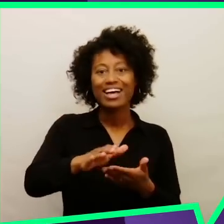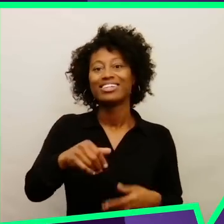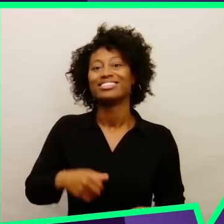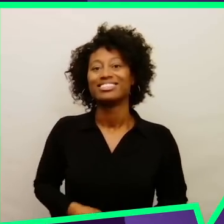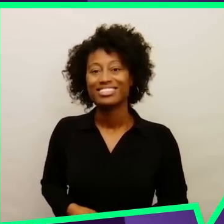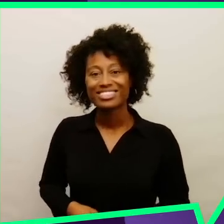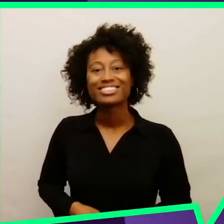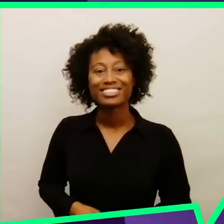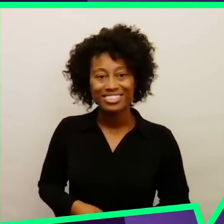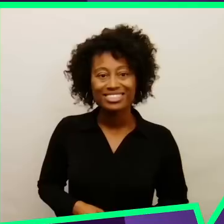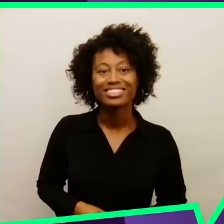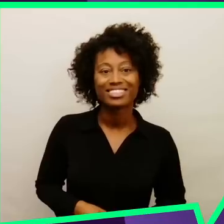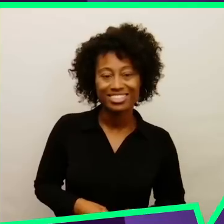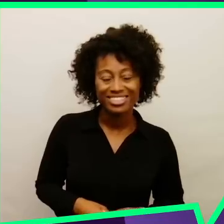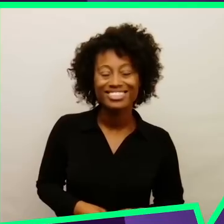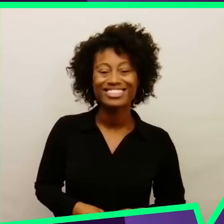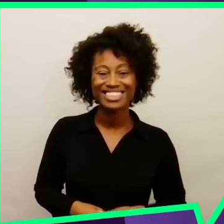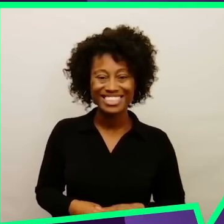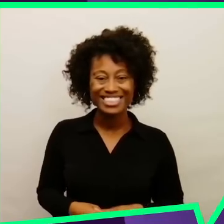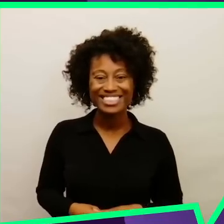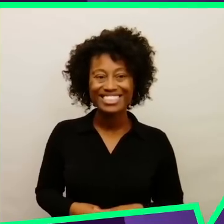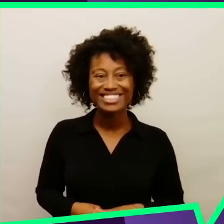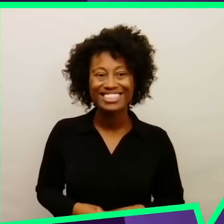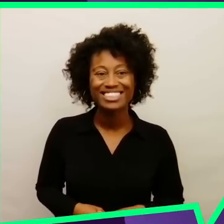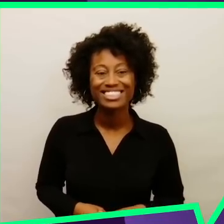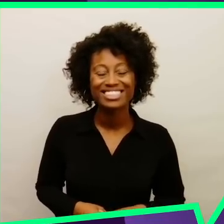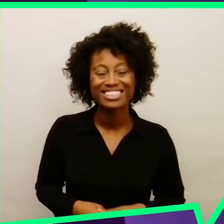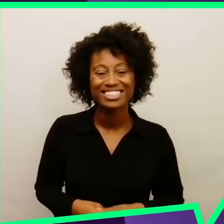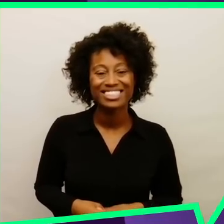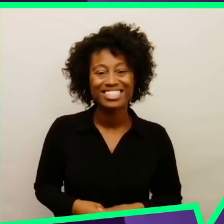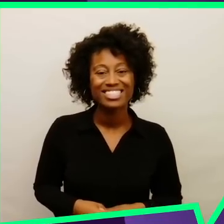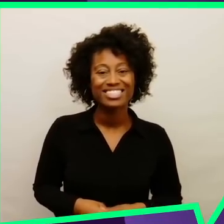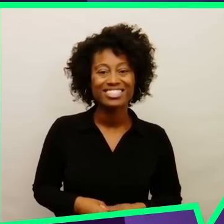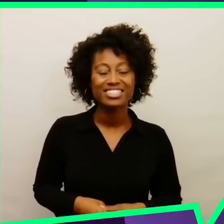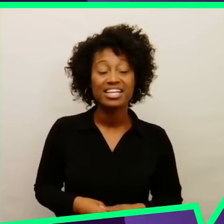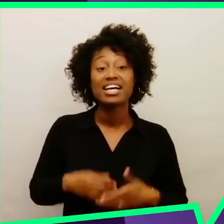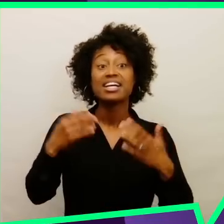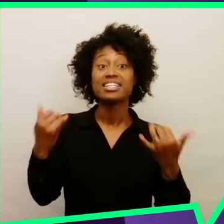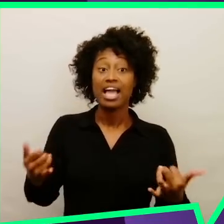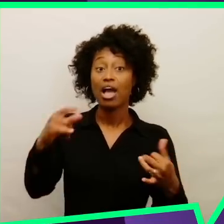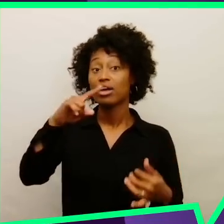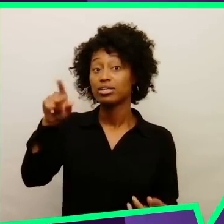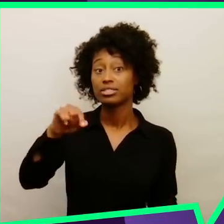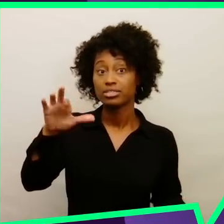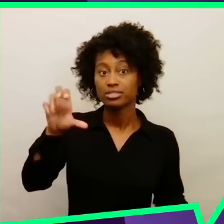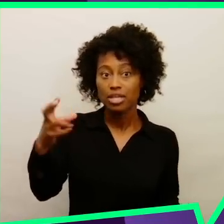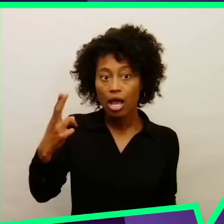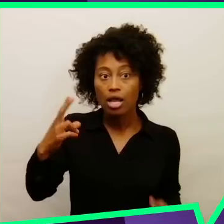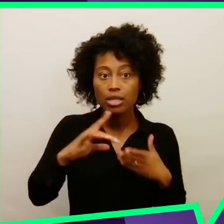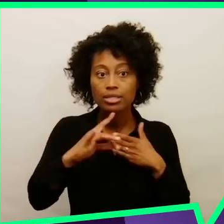I love it. Now, looks like Zach is in the lead, which is interesting.